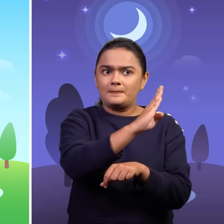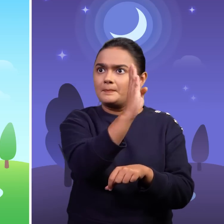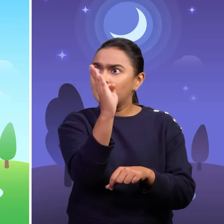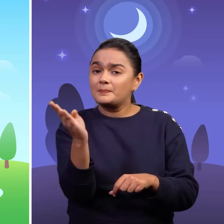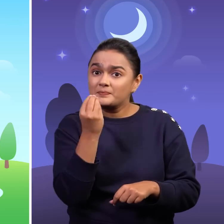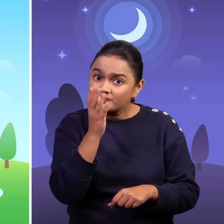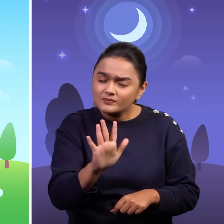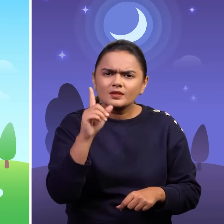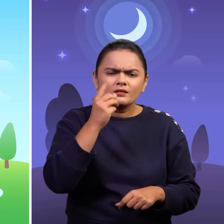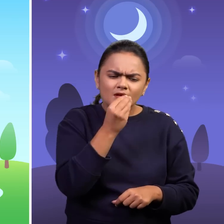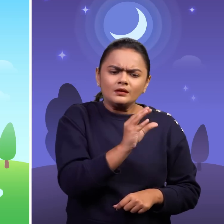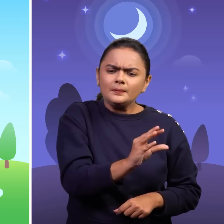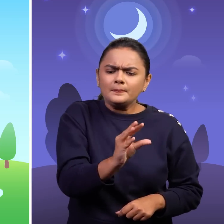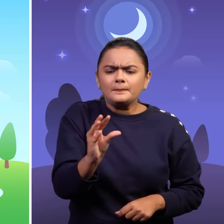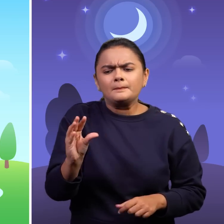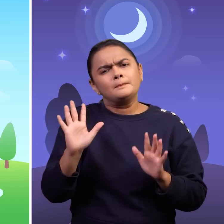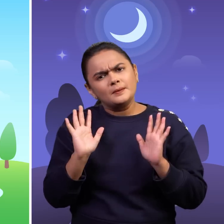Eat on time and in limited portions.